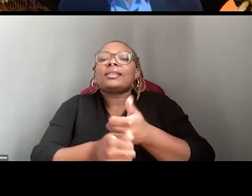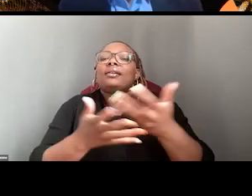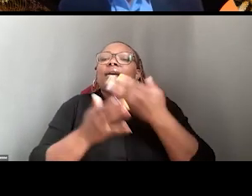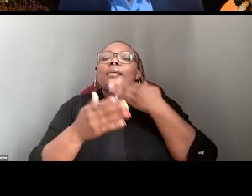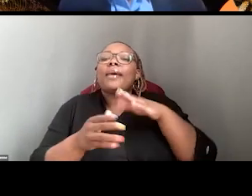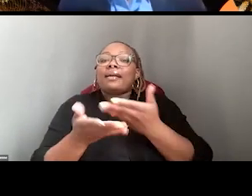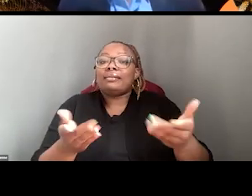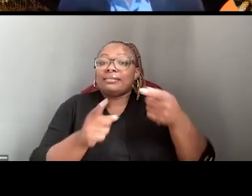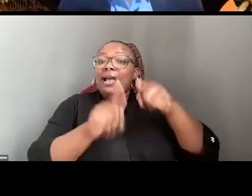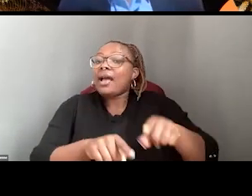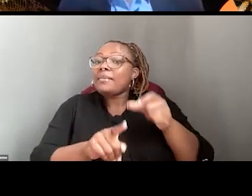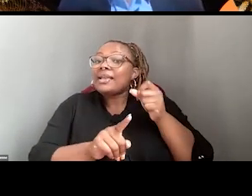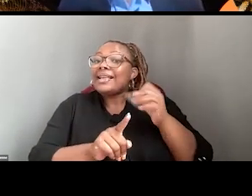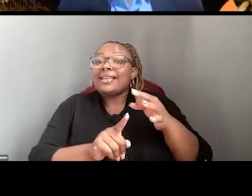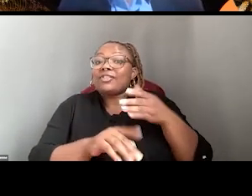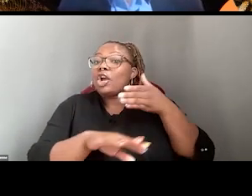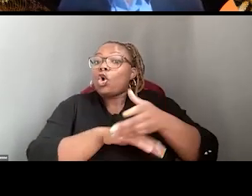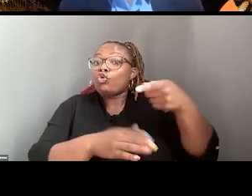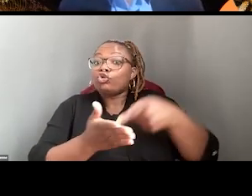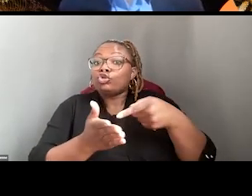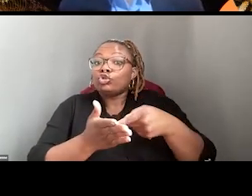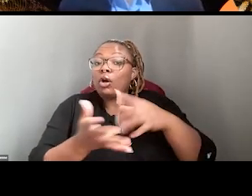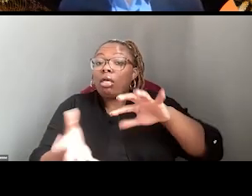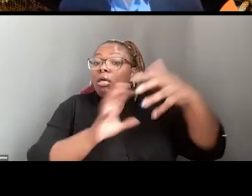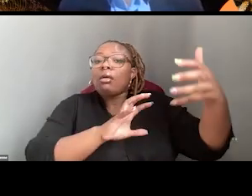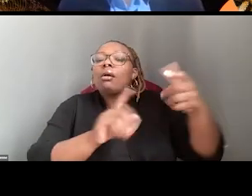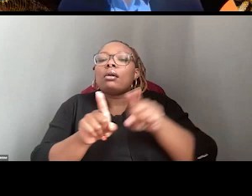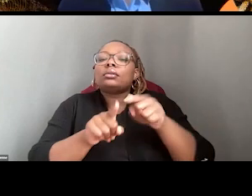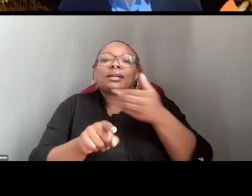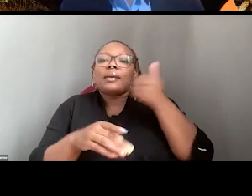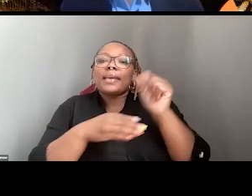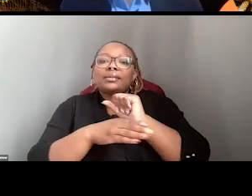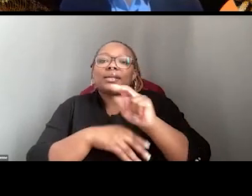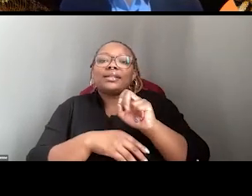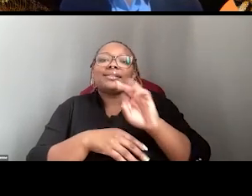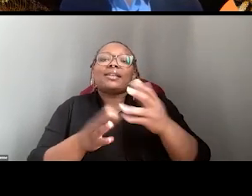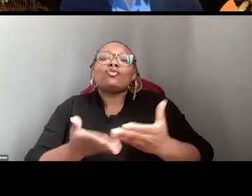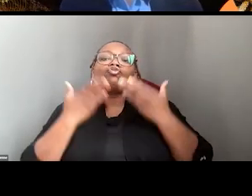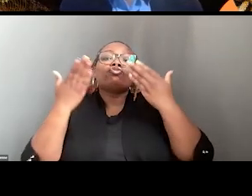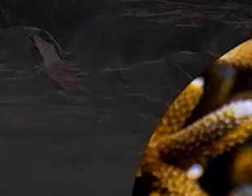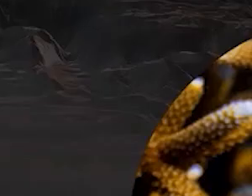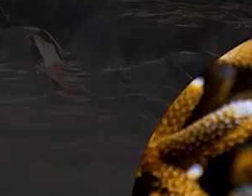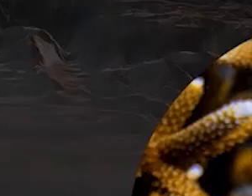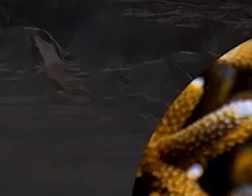And again, as a best practice NSF would recommend that the SRO track those reports.